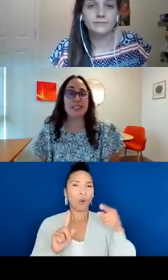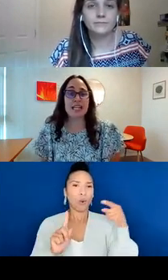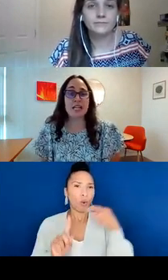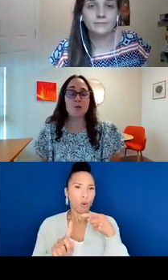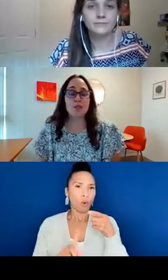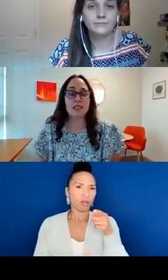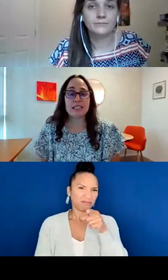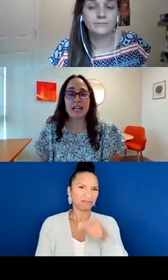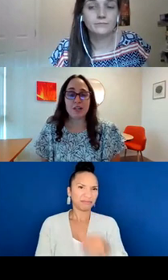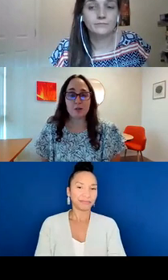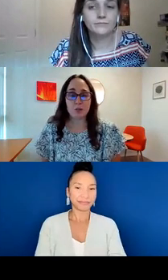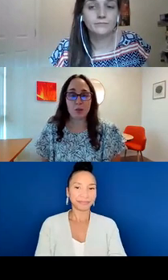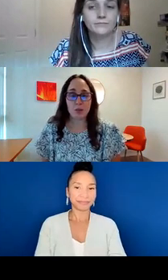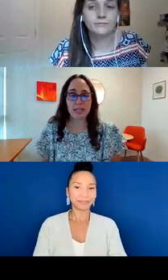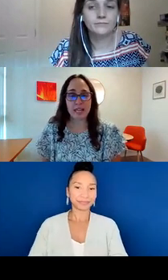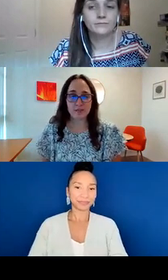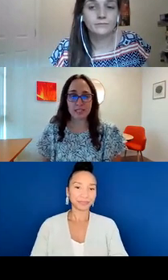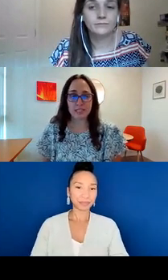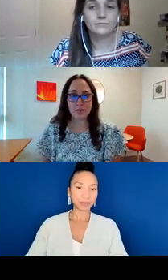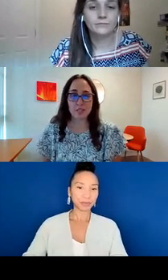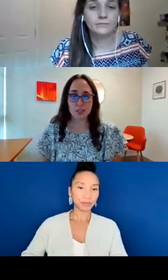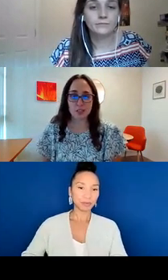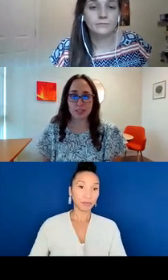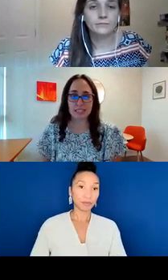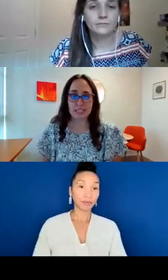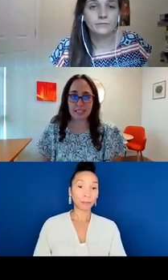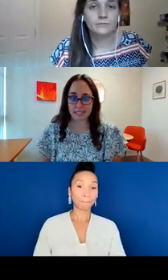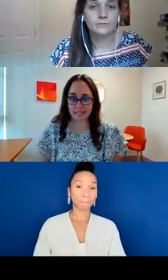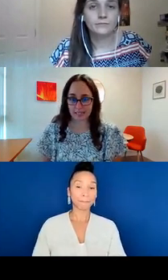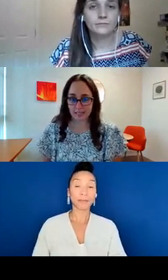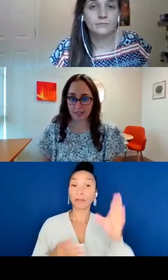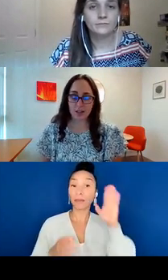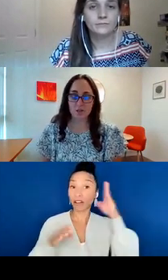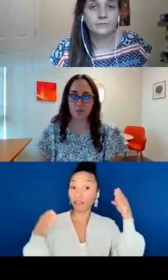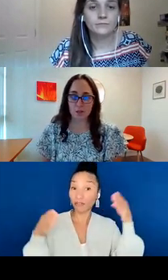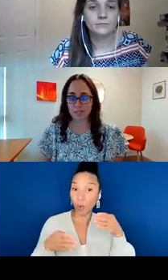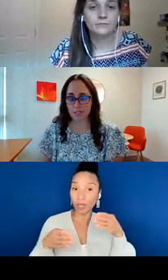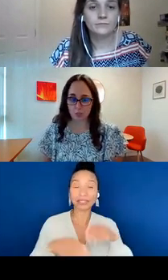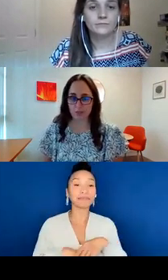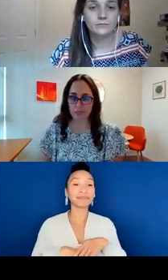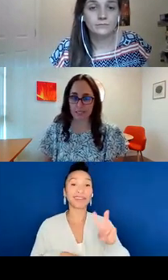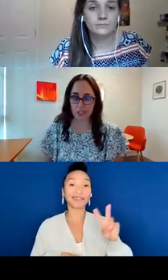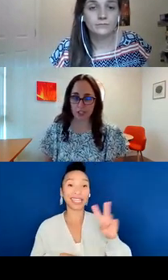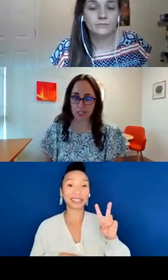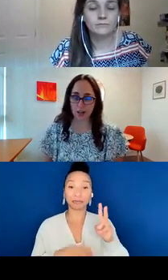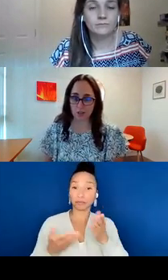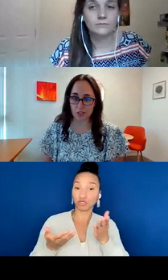So today, we're learning how to report victim and services data for the victim services section